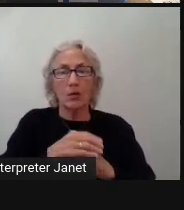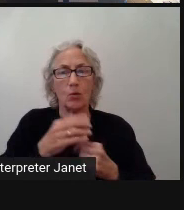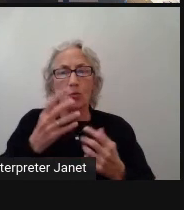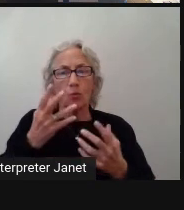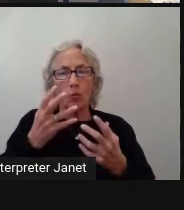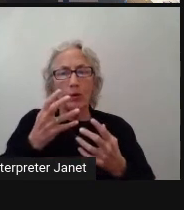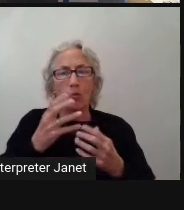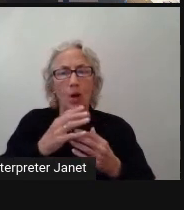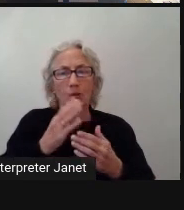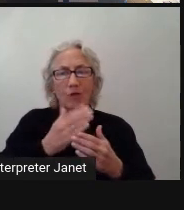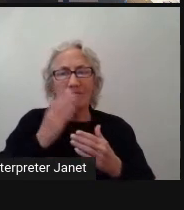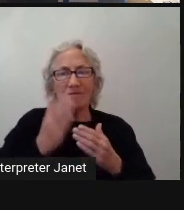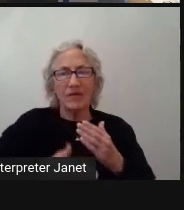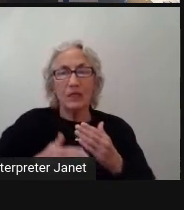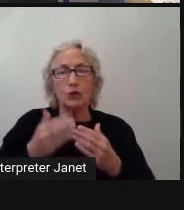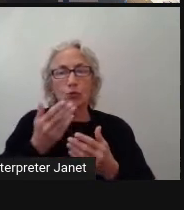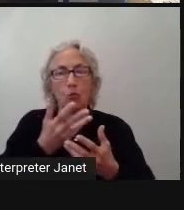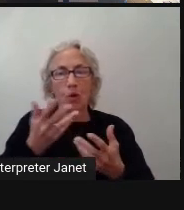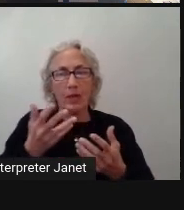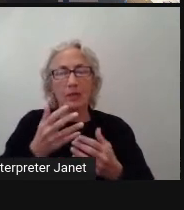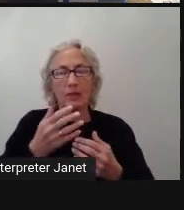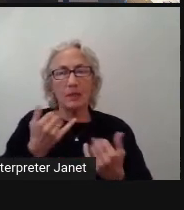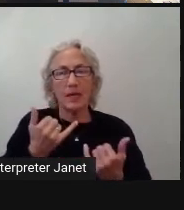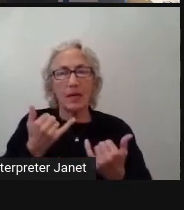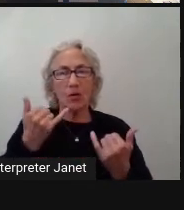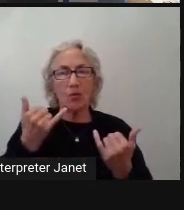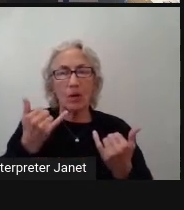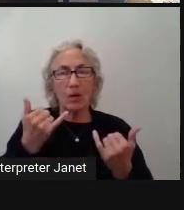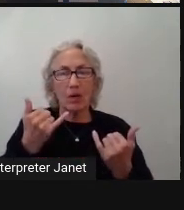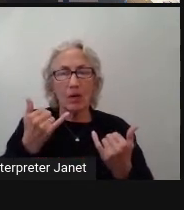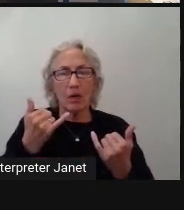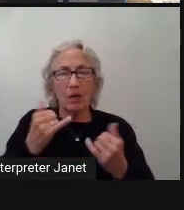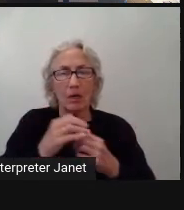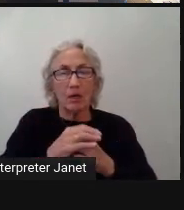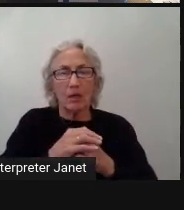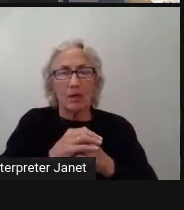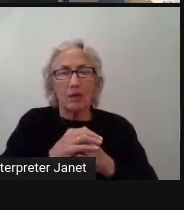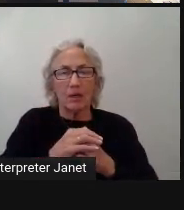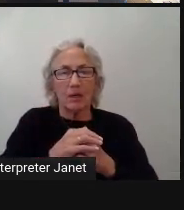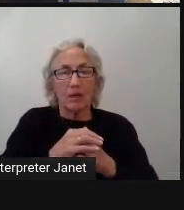is that right now, Joomla confirms ATAG 2.0.